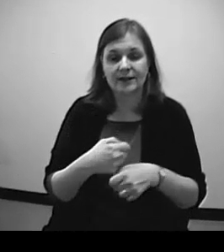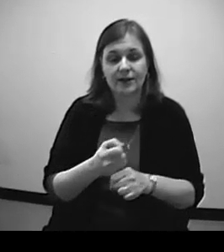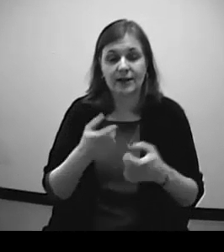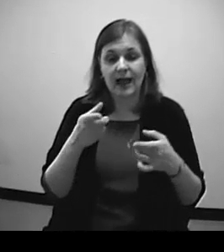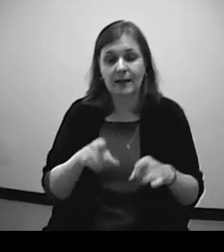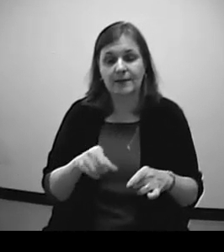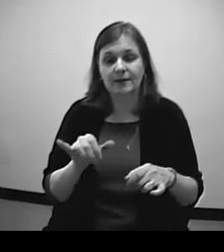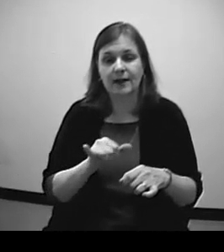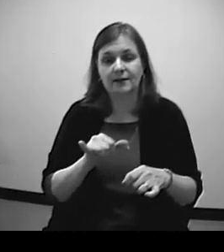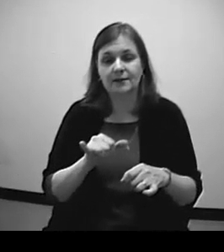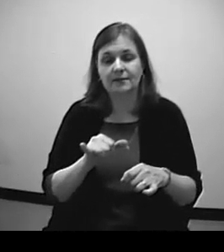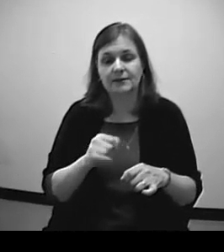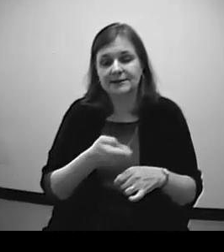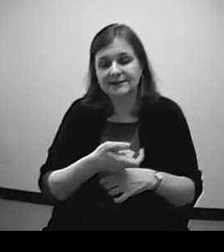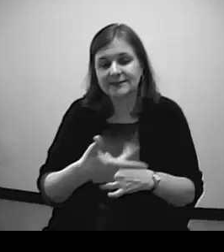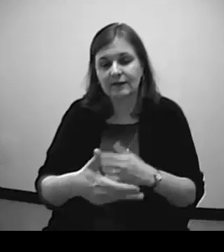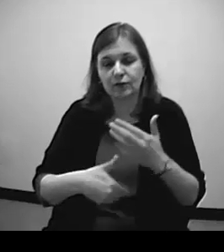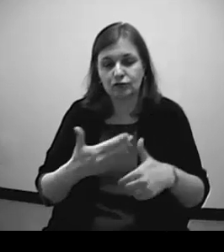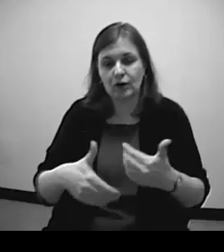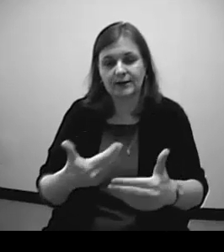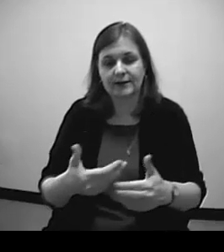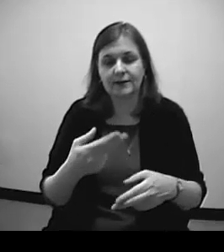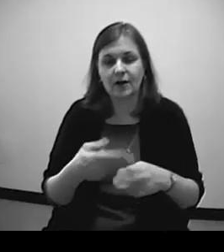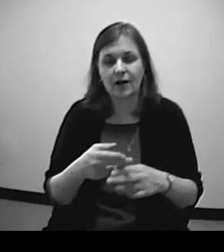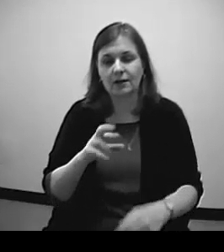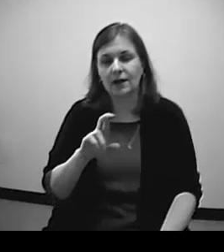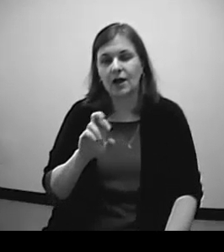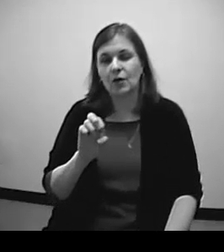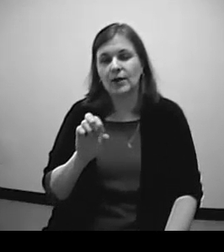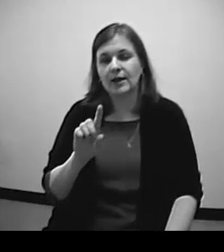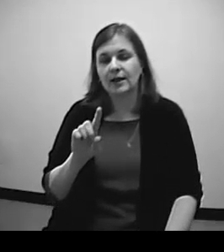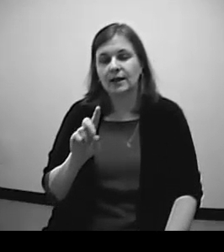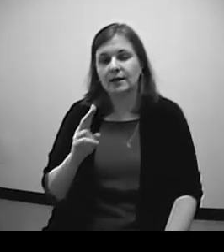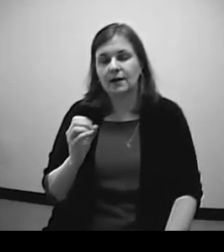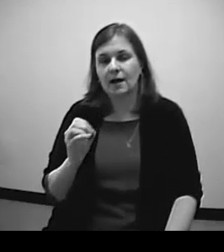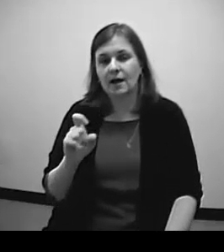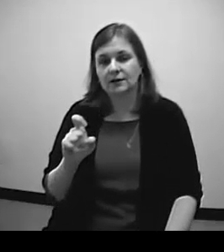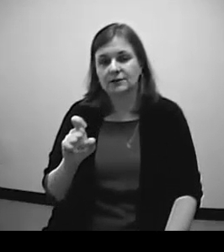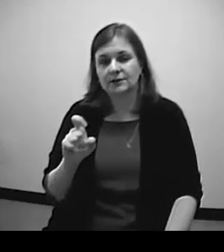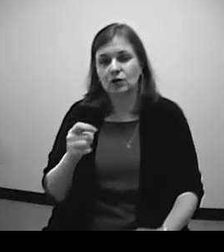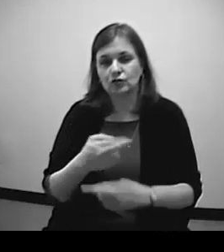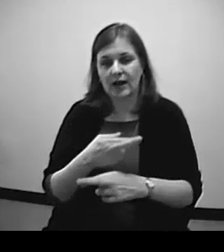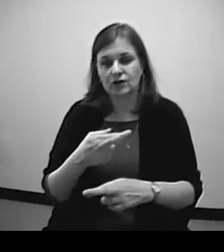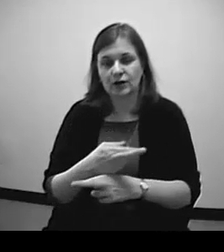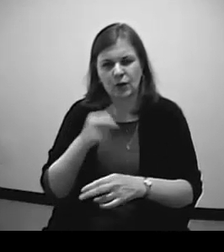photosynthesis occurs through a series of redox reactions if you remember from biochemistry we